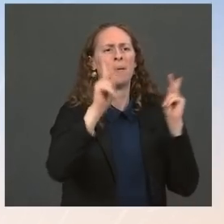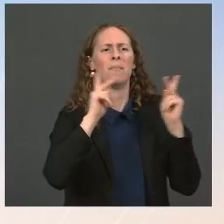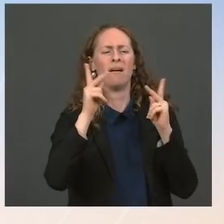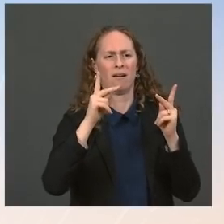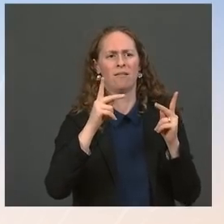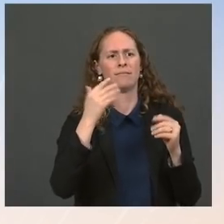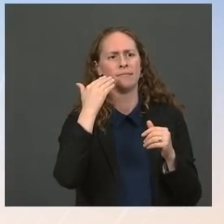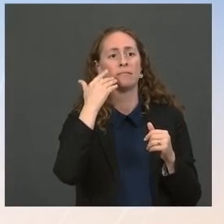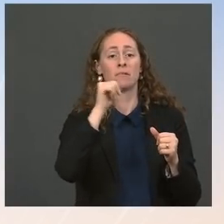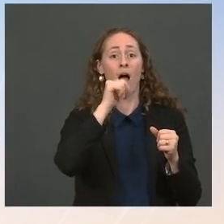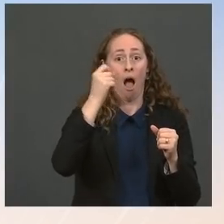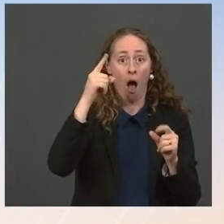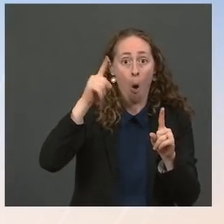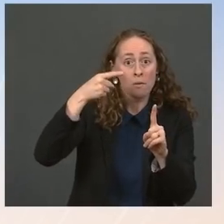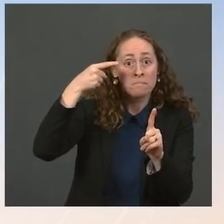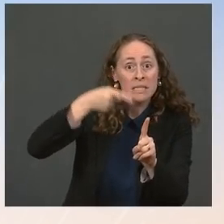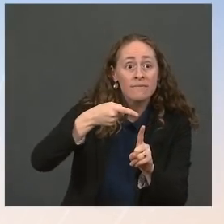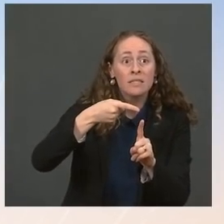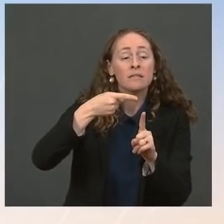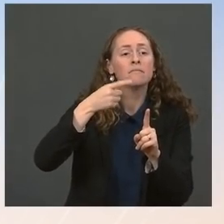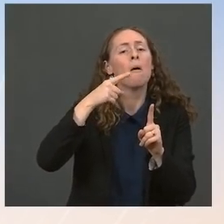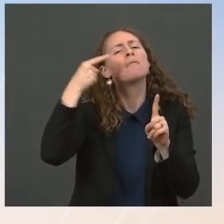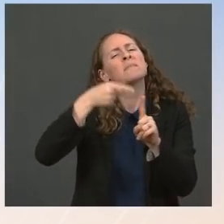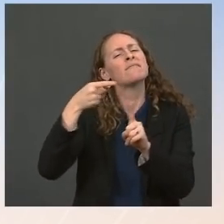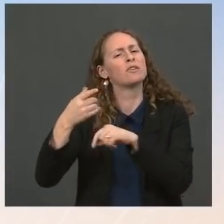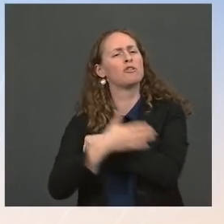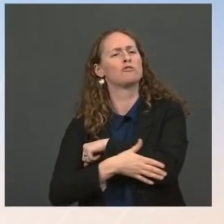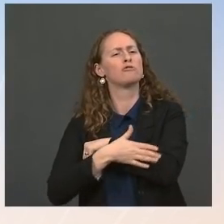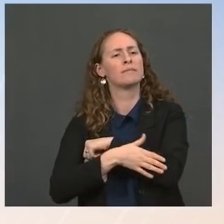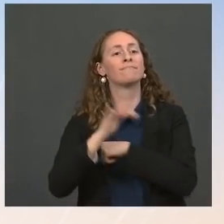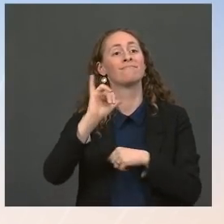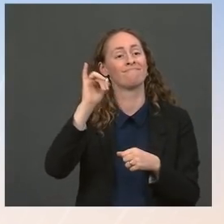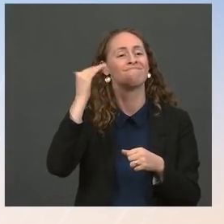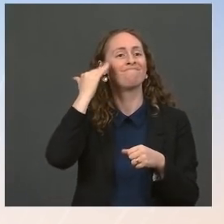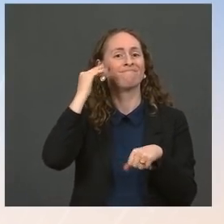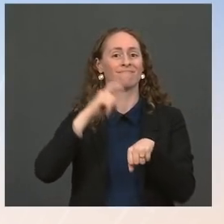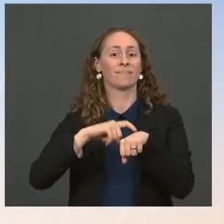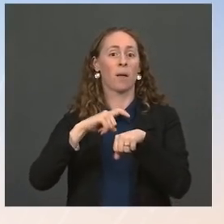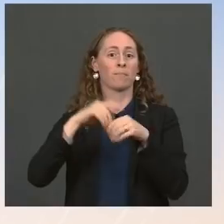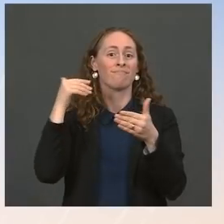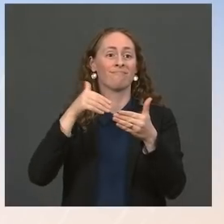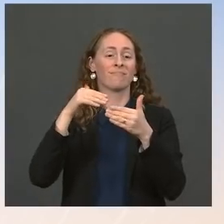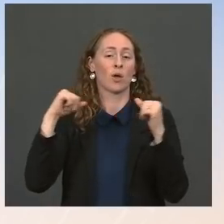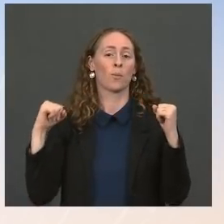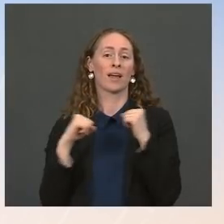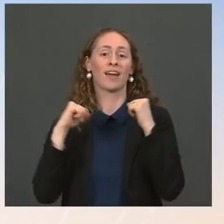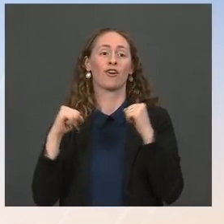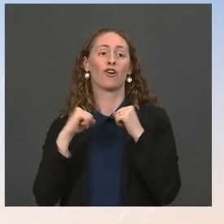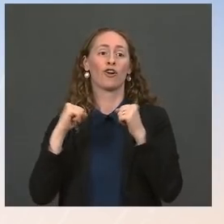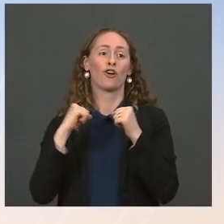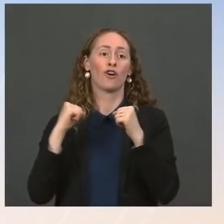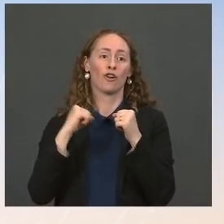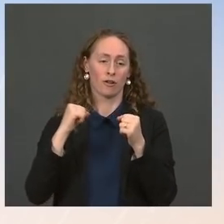and also looking ahead to the winter season and looking at natural gas supply out there.